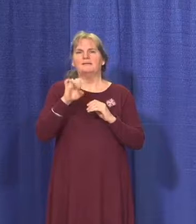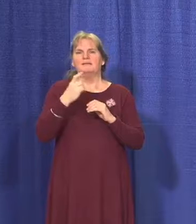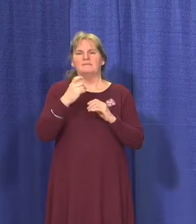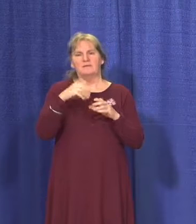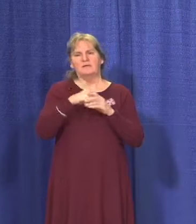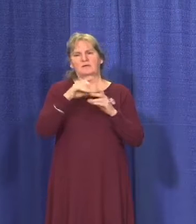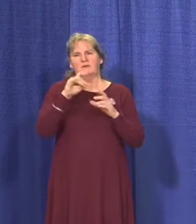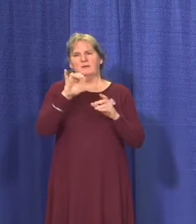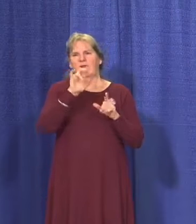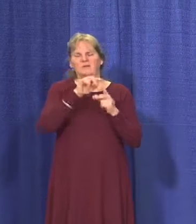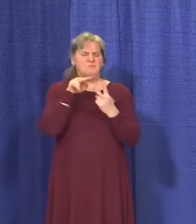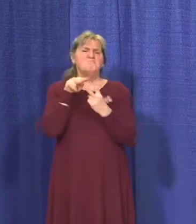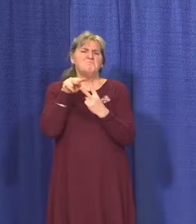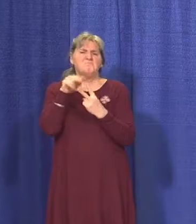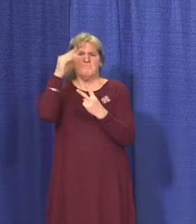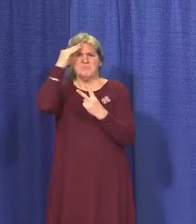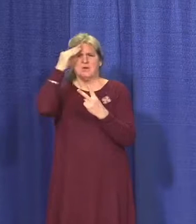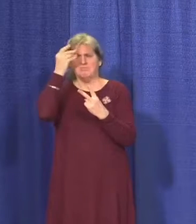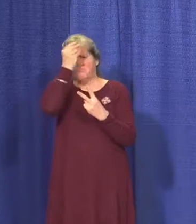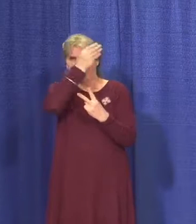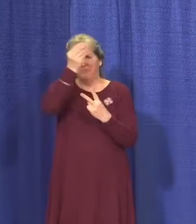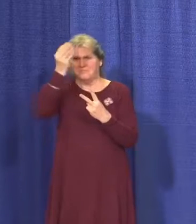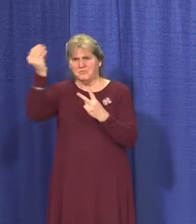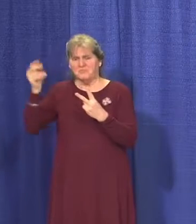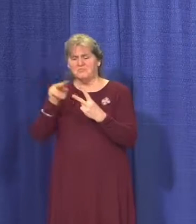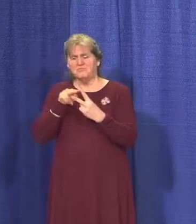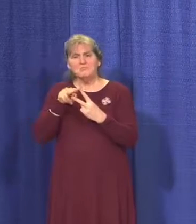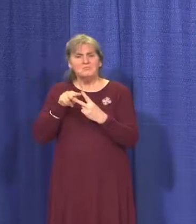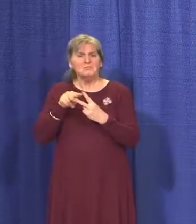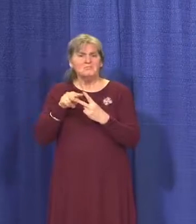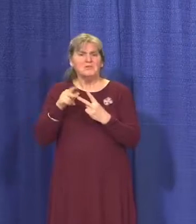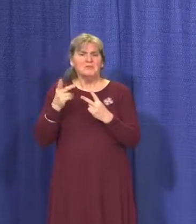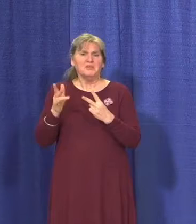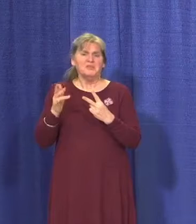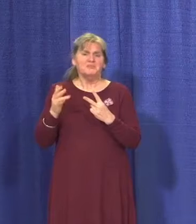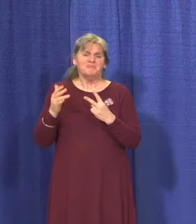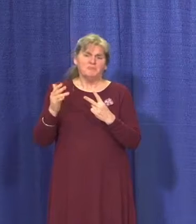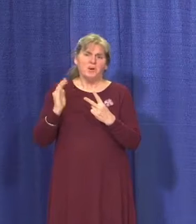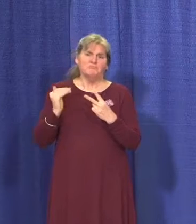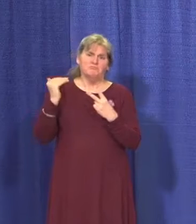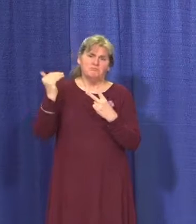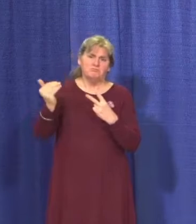Those are a couple of things. I want to just encourage the